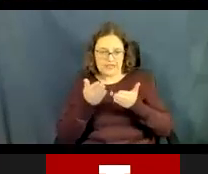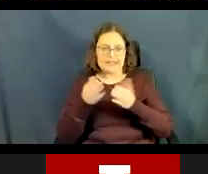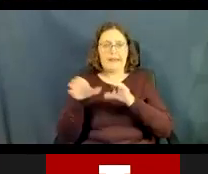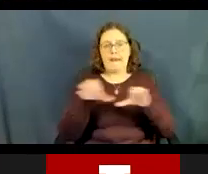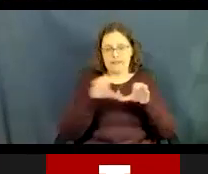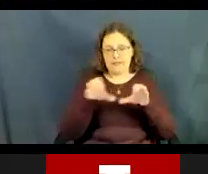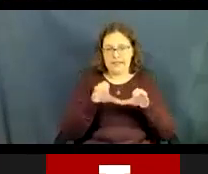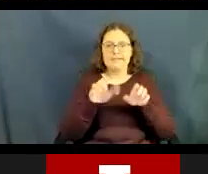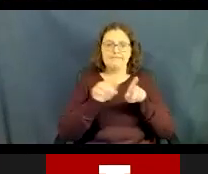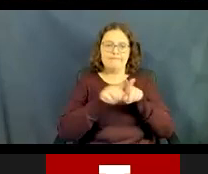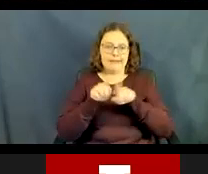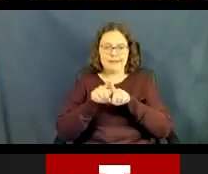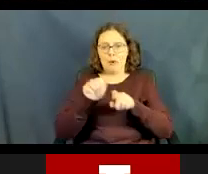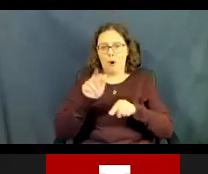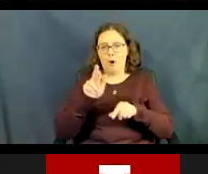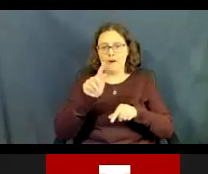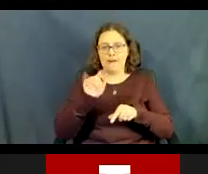This is something you are not doing alone.